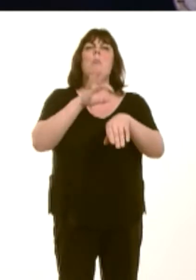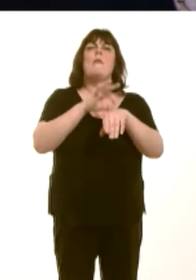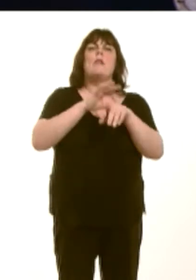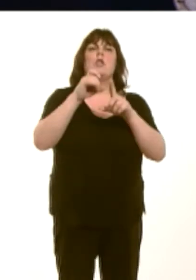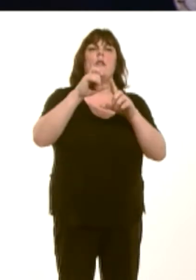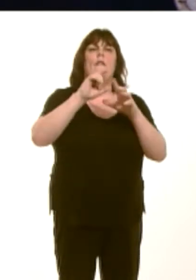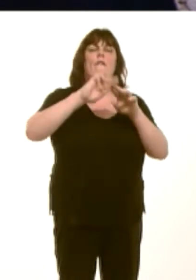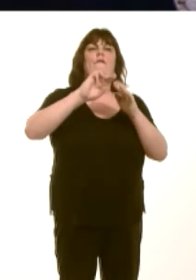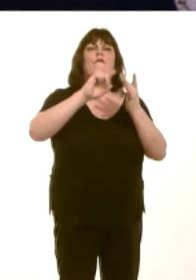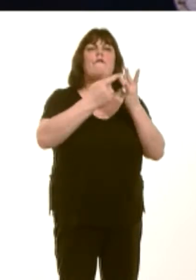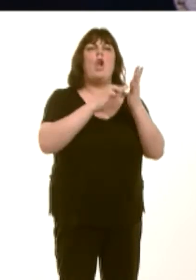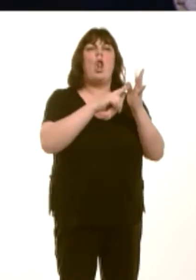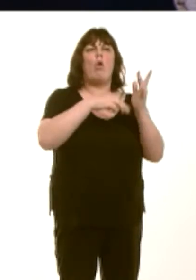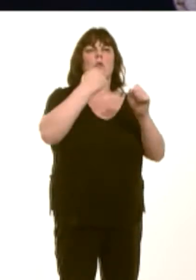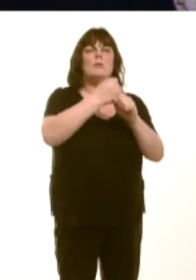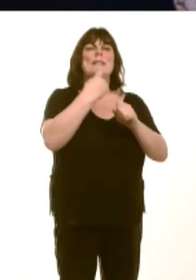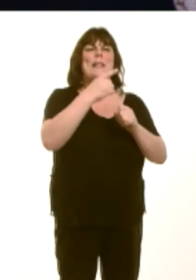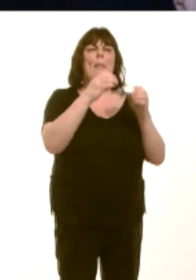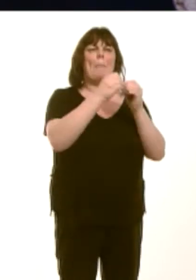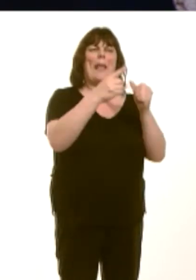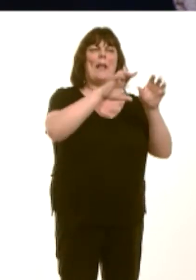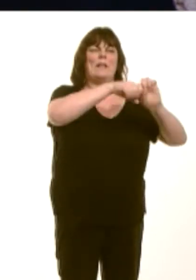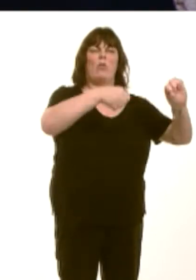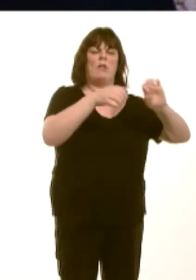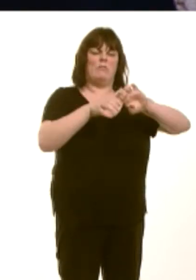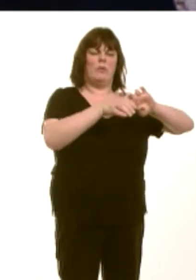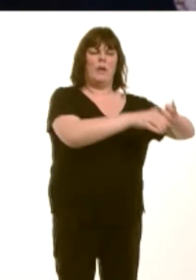where 50% of studentsí time is spent in main subject departments.